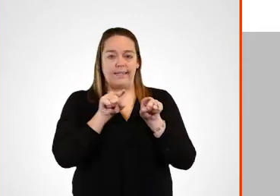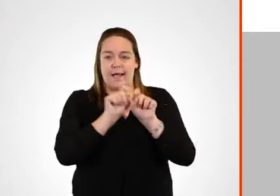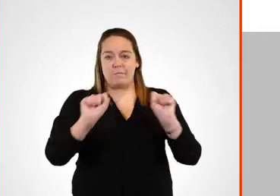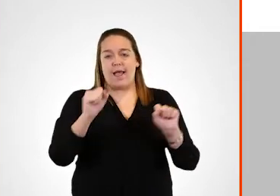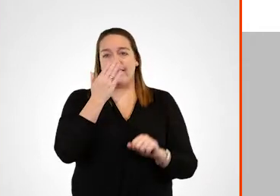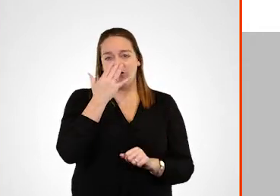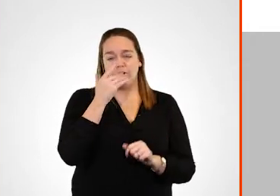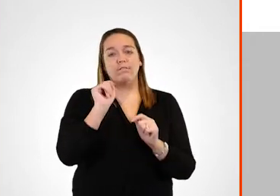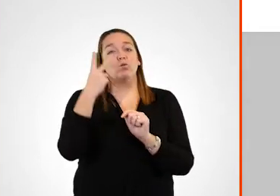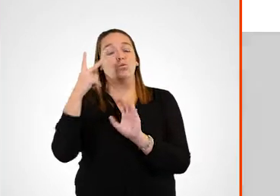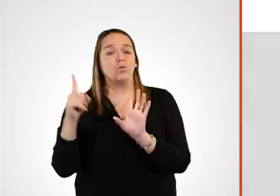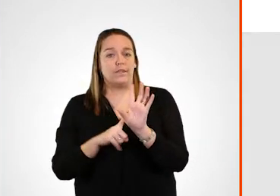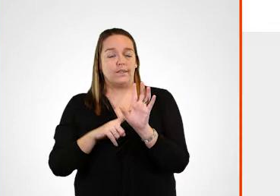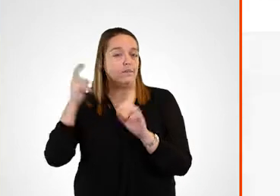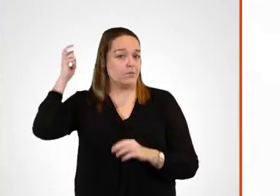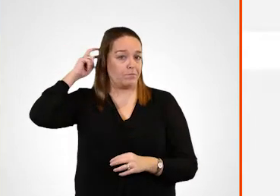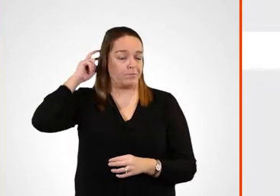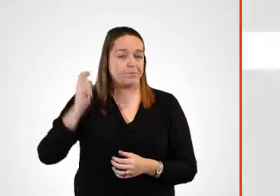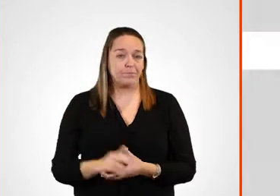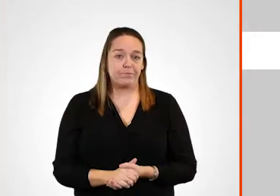after two years of device use.